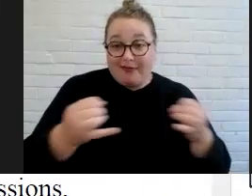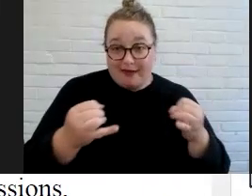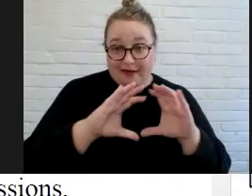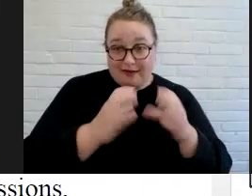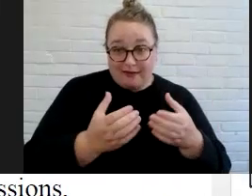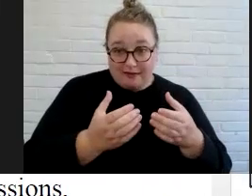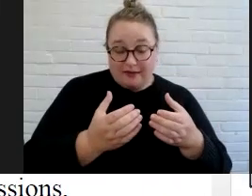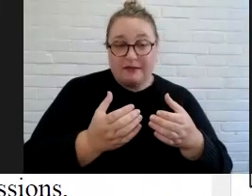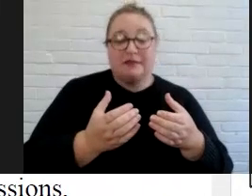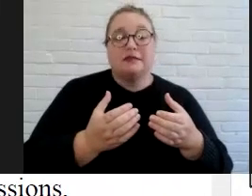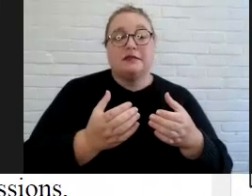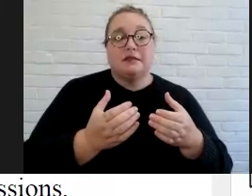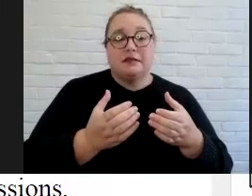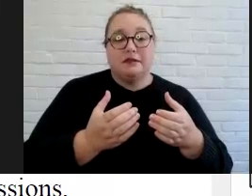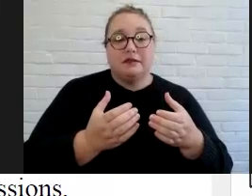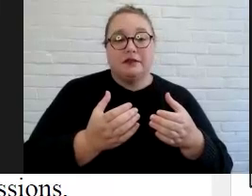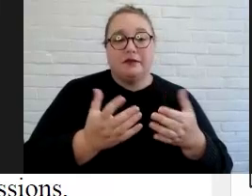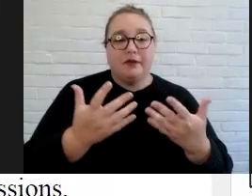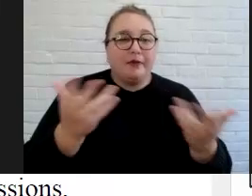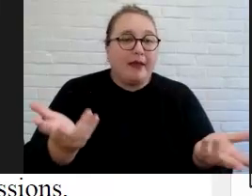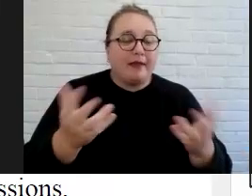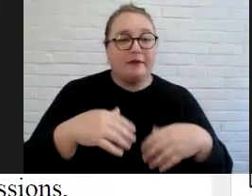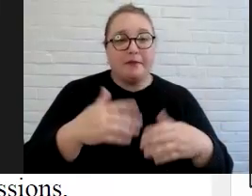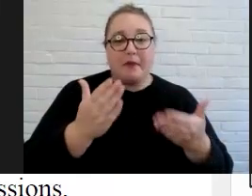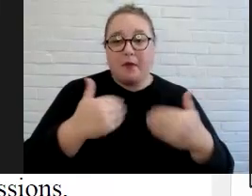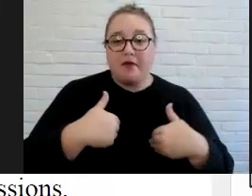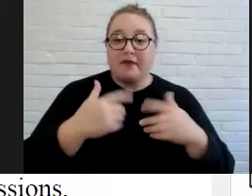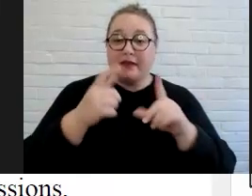some kind of a Zoom meeting where everyone's meeting at the same time.